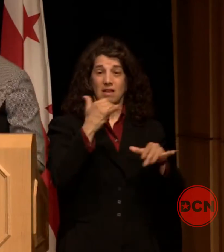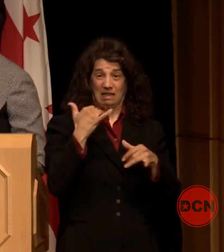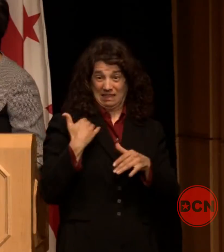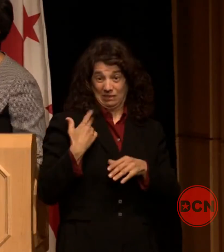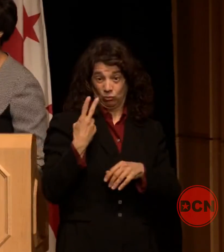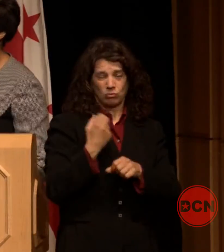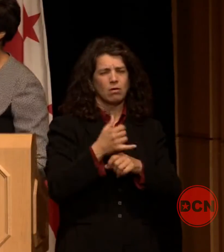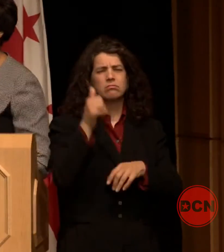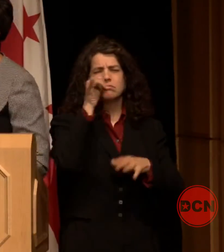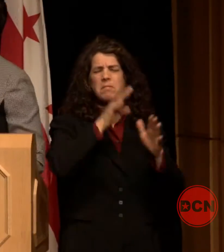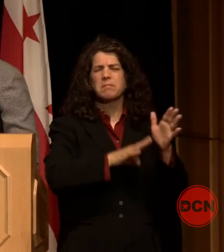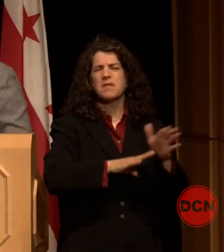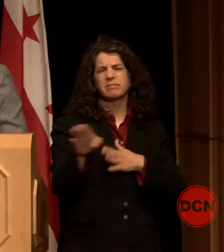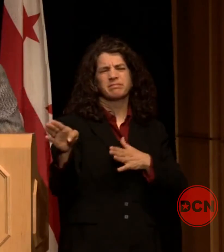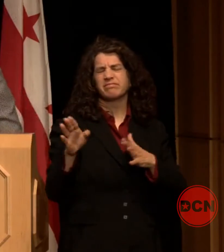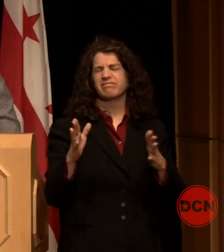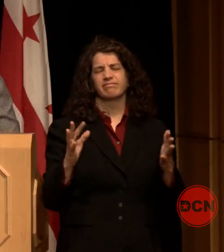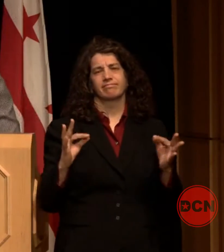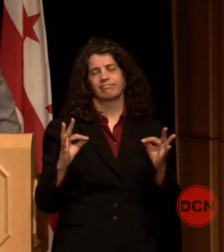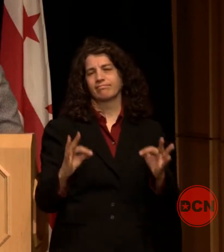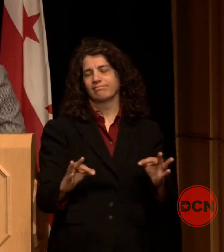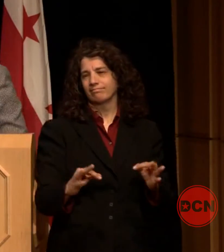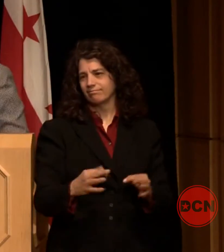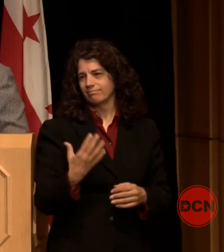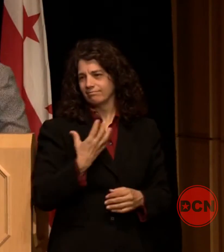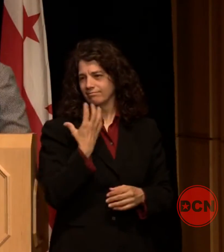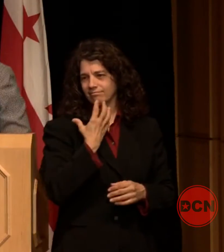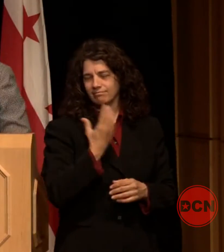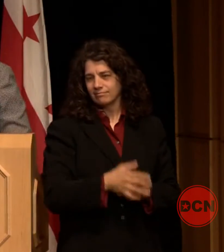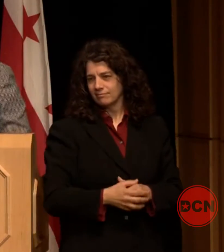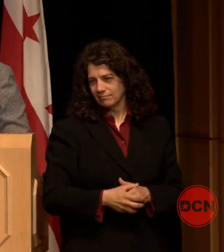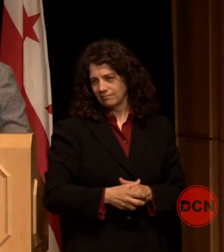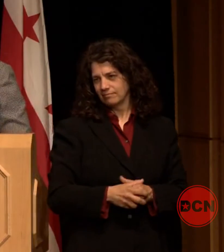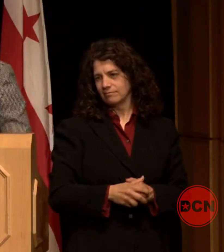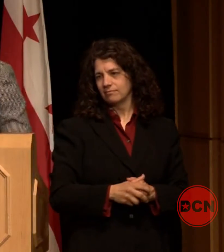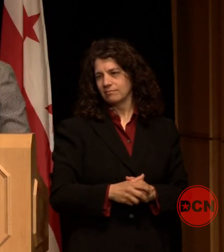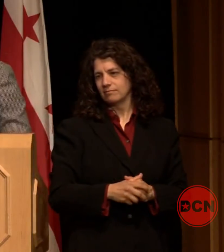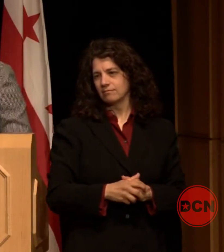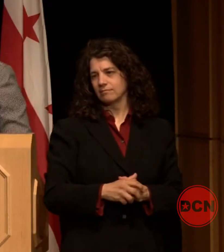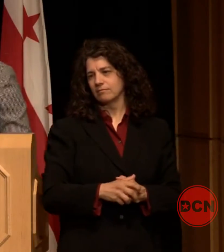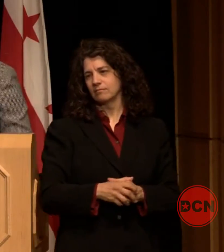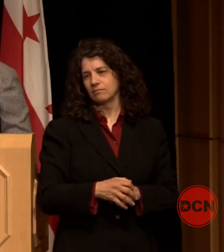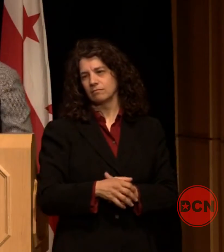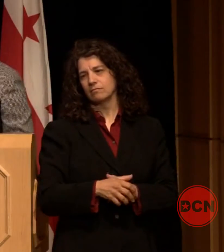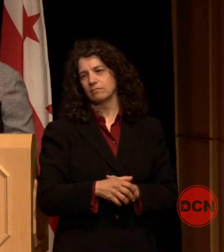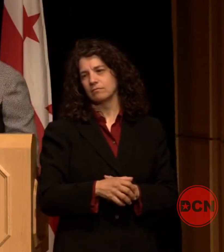WORK WITH US, BID ON PROJECTS AND TO PUT D.C. RESIDENTS TO WORK. AND ONE SINGLE LEGISLATIVE